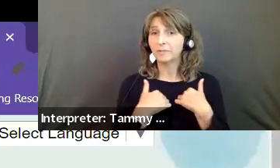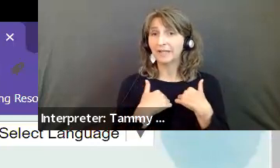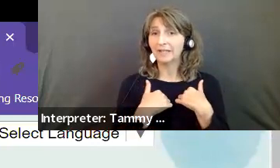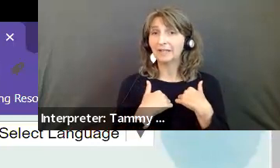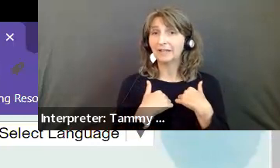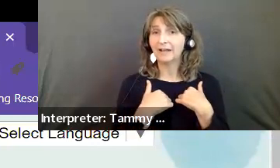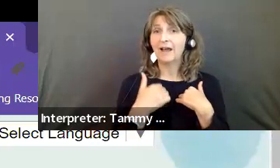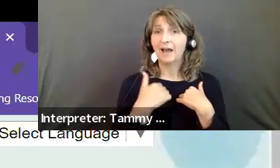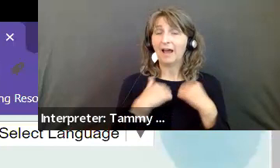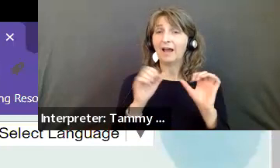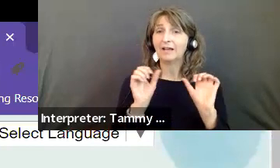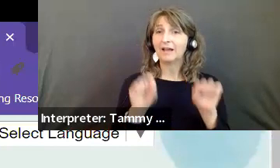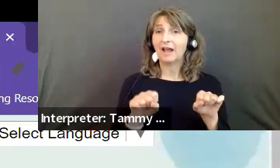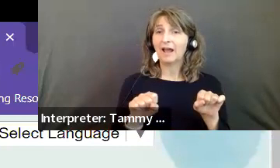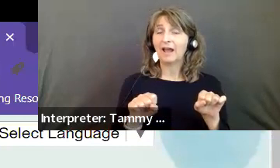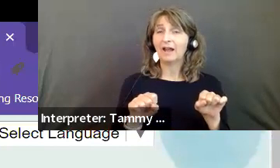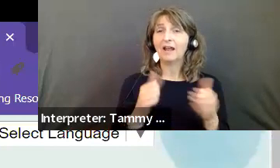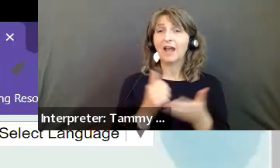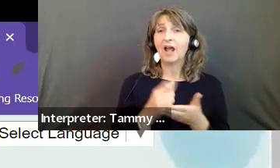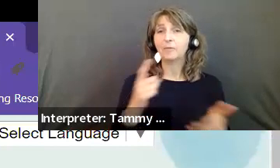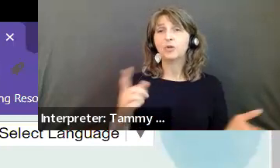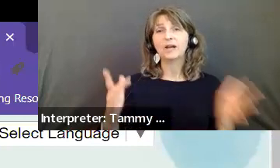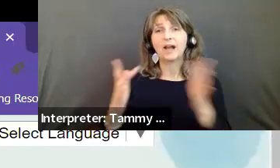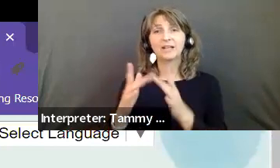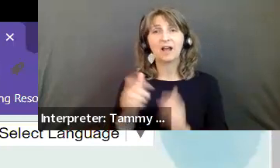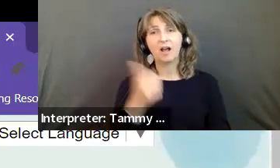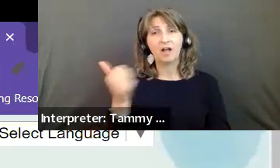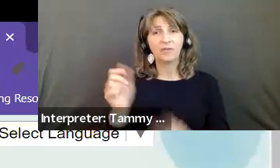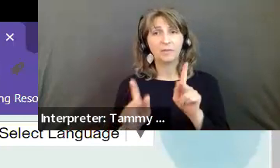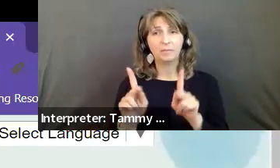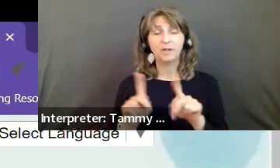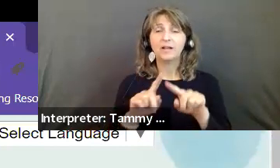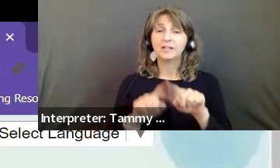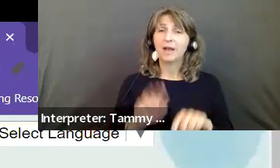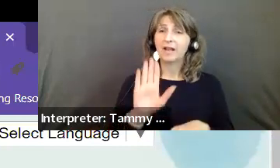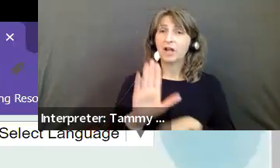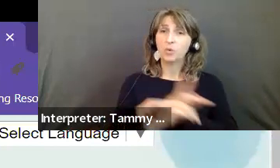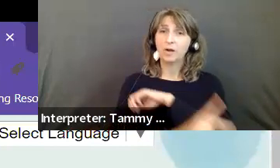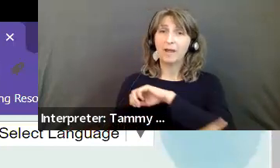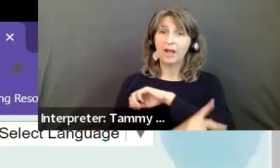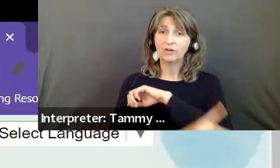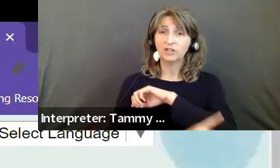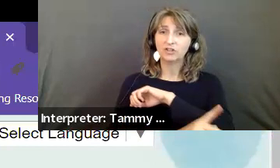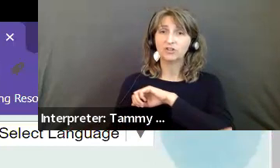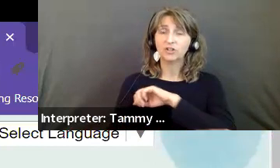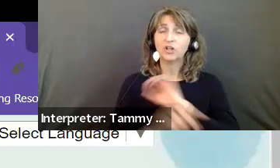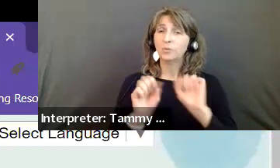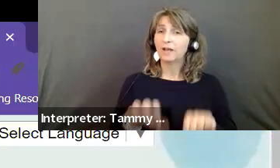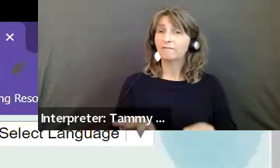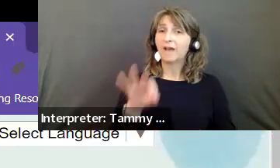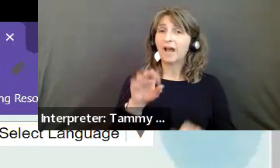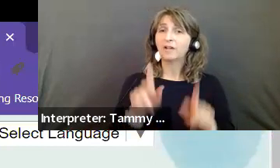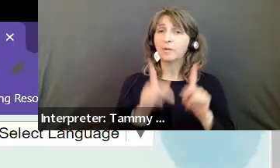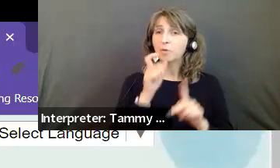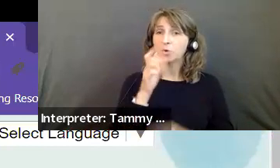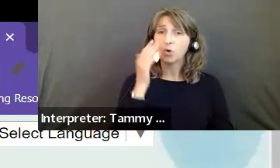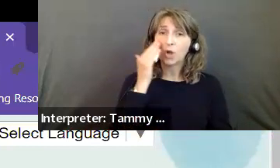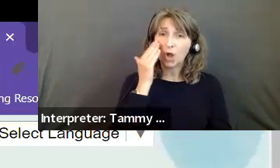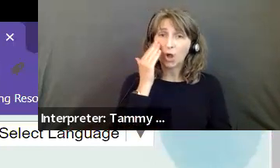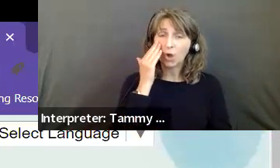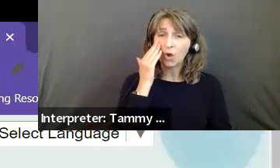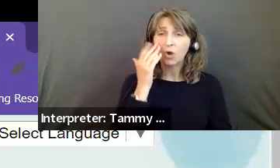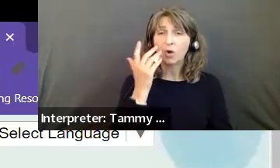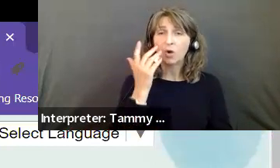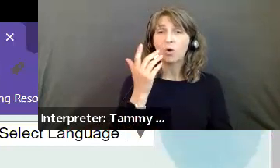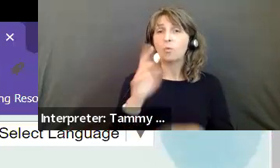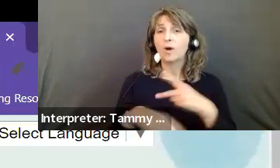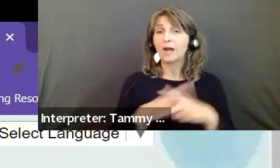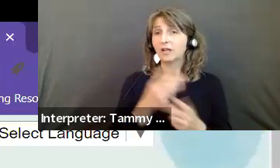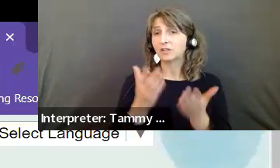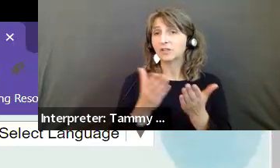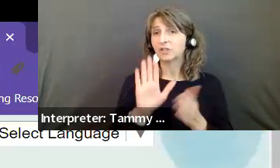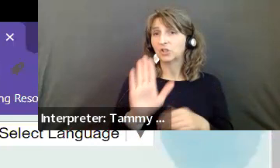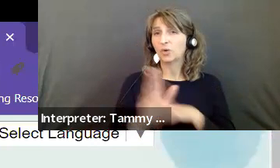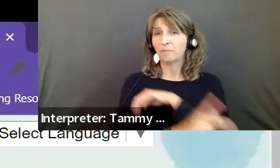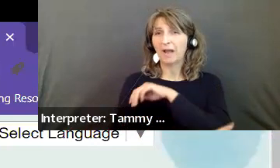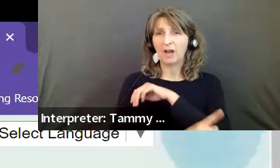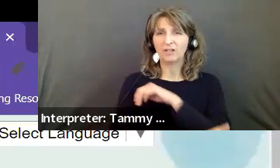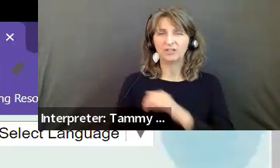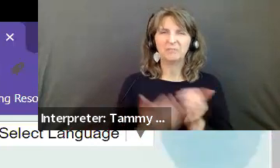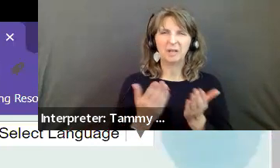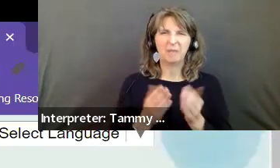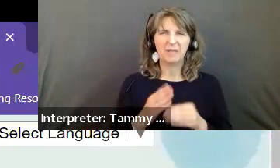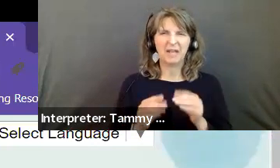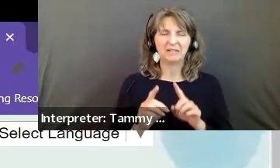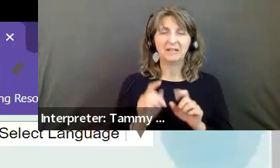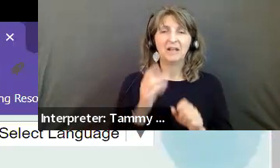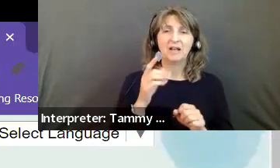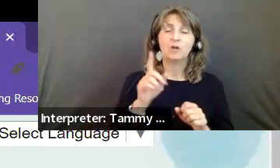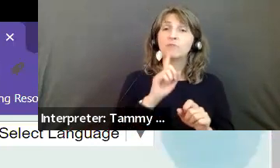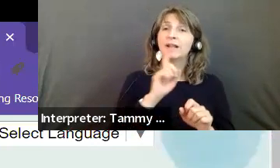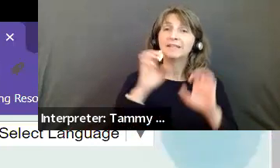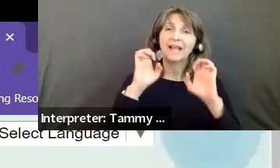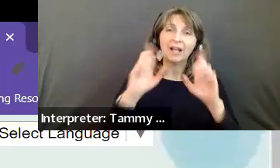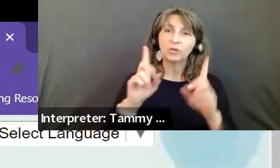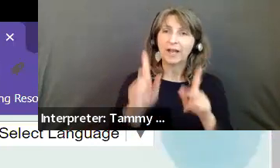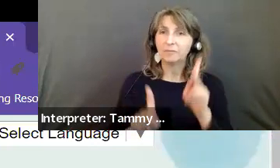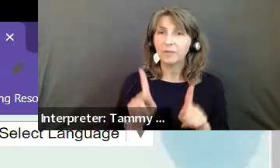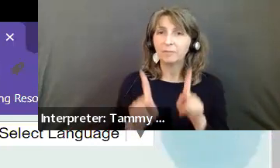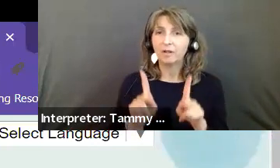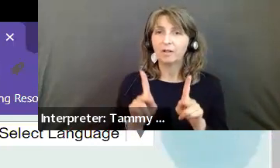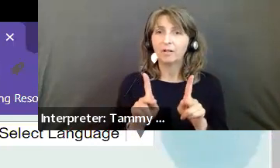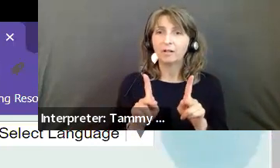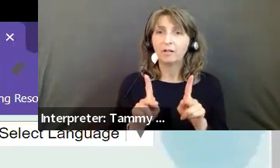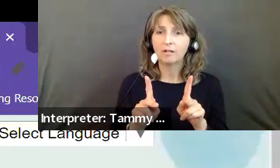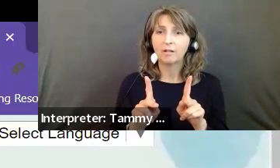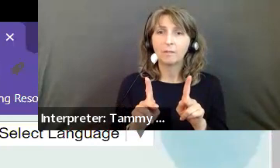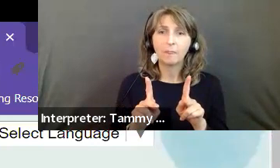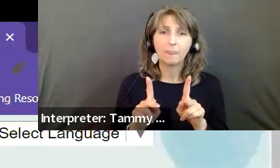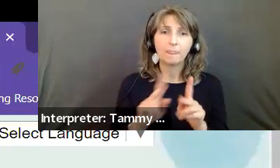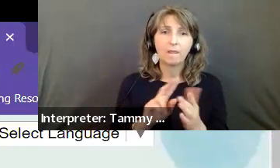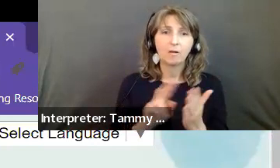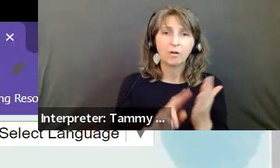Depending on your parish. We could find the people that would know what kind of services in that particular parish but it's really about educating people wish it was, to use.